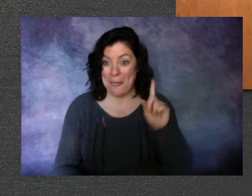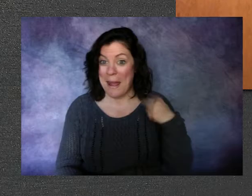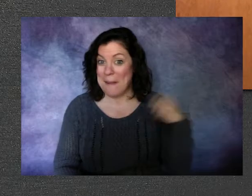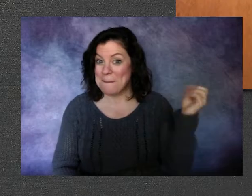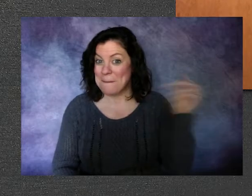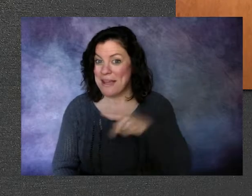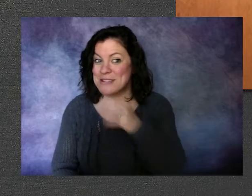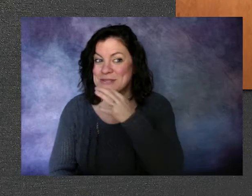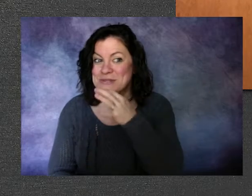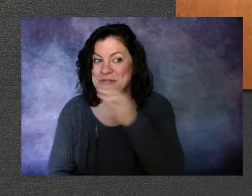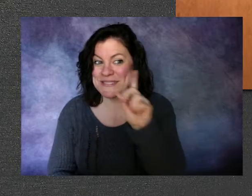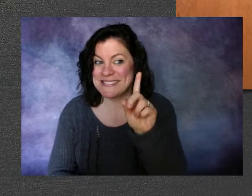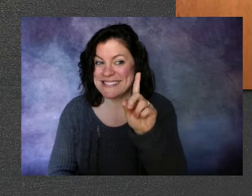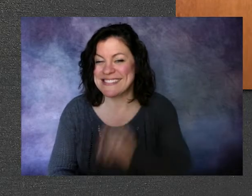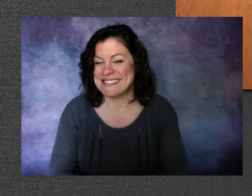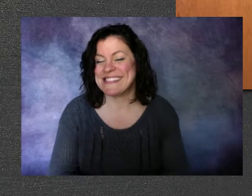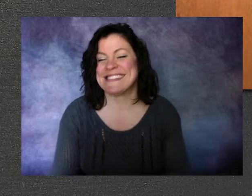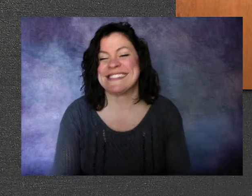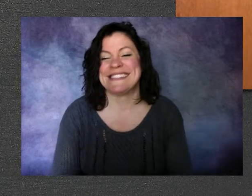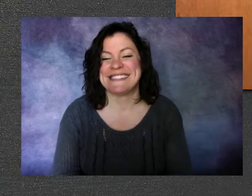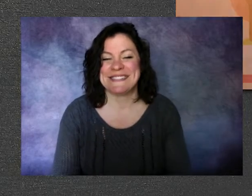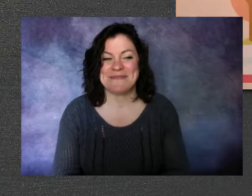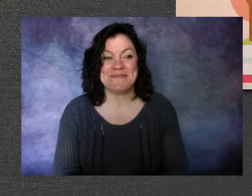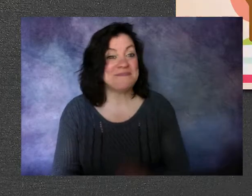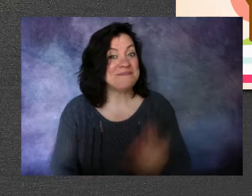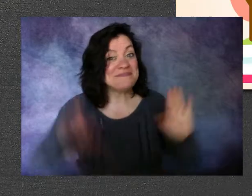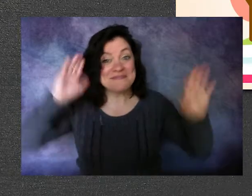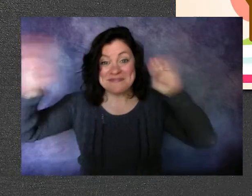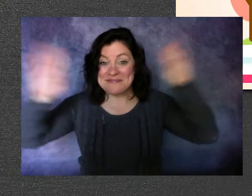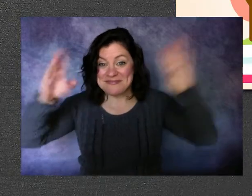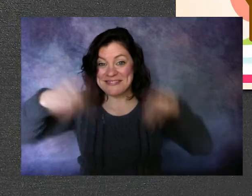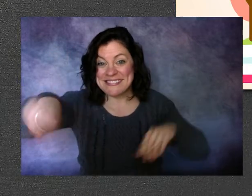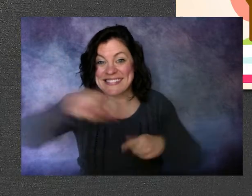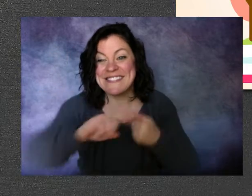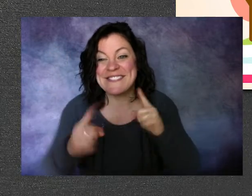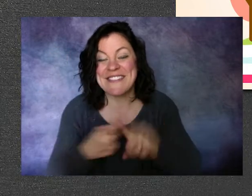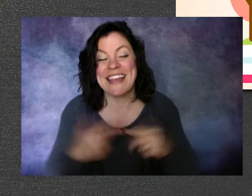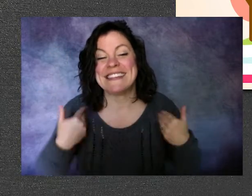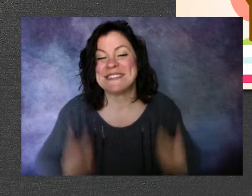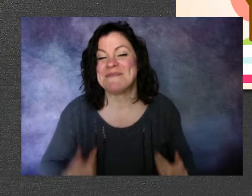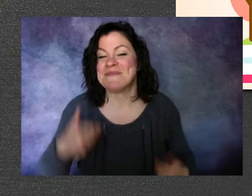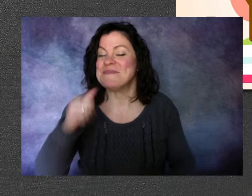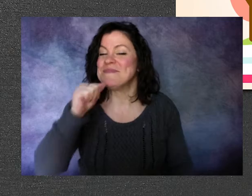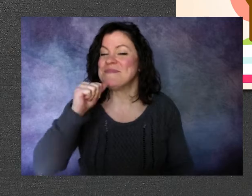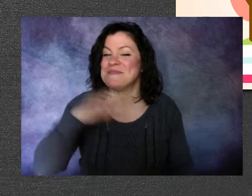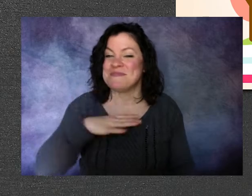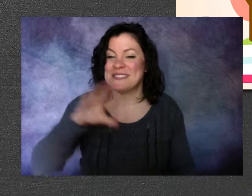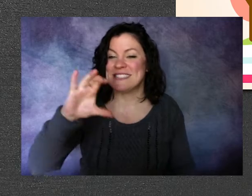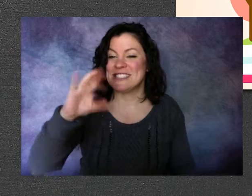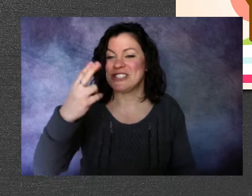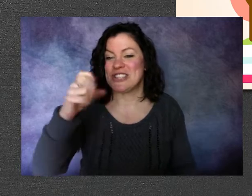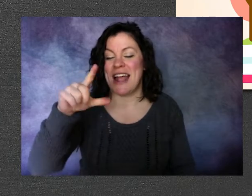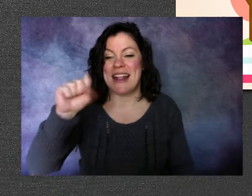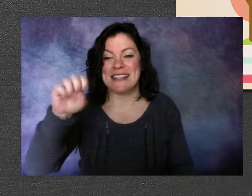I'll be right back, friends. See you soon. Hi, friends. It's Ms. Chelsea and we are back for Story Time.